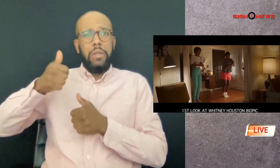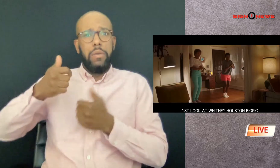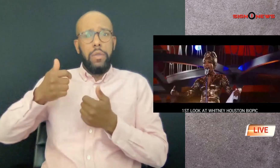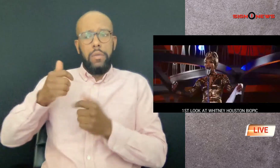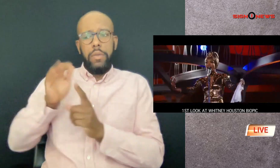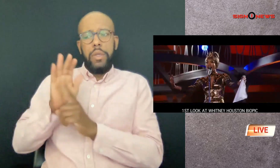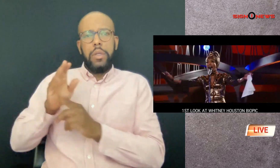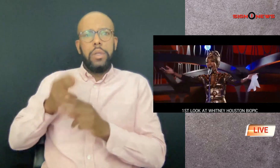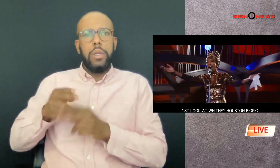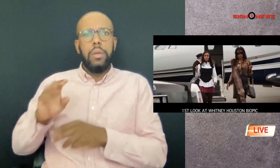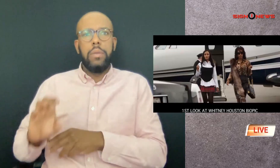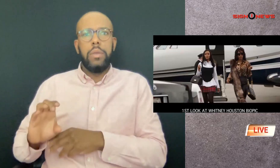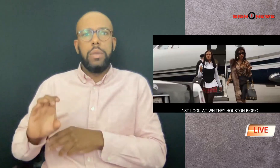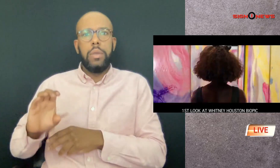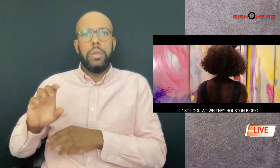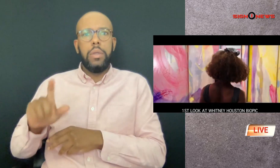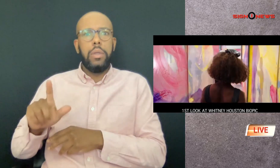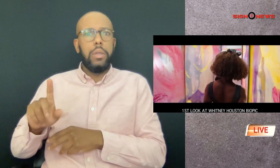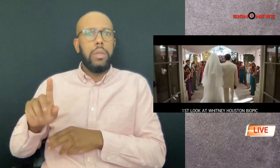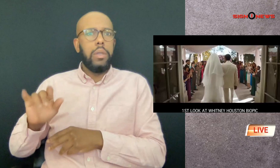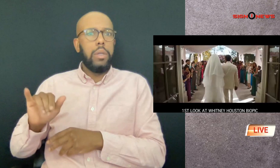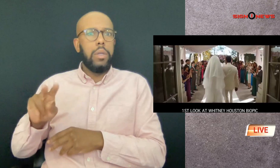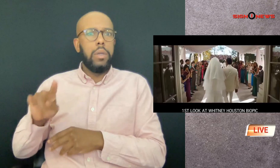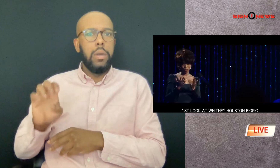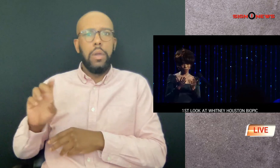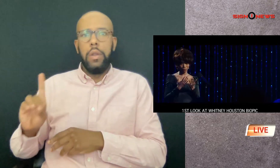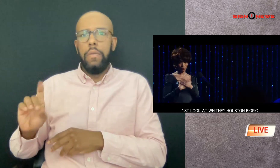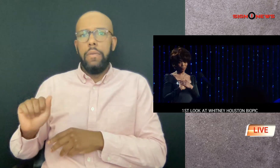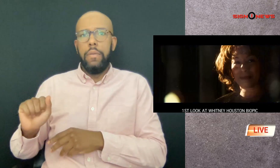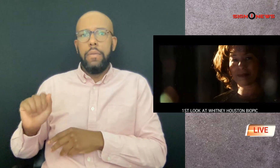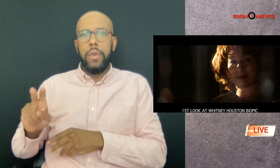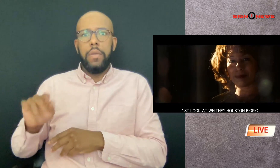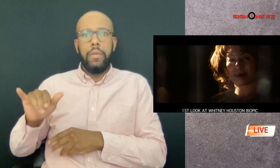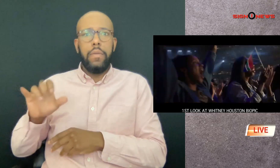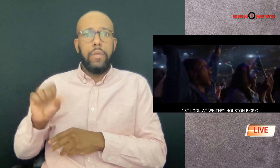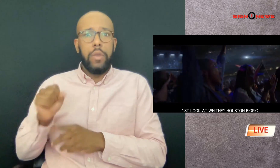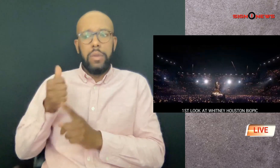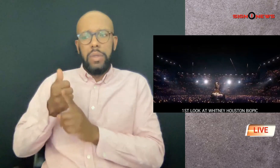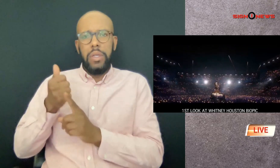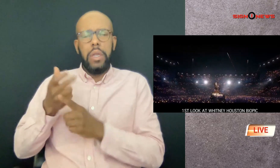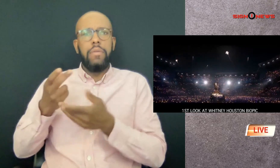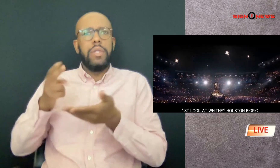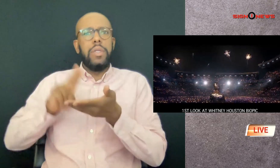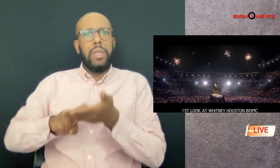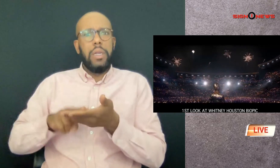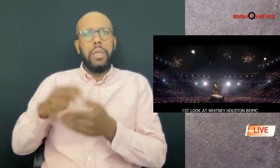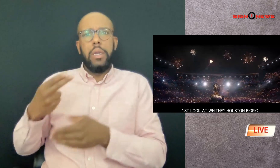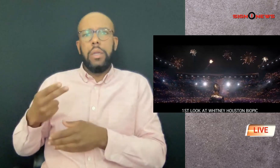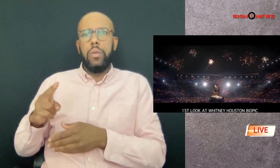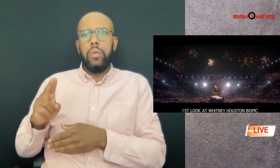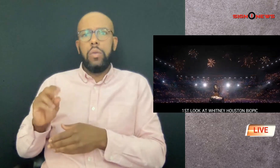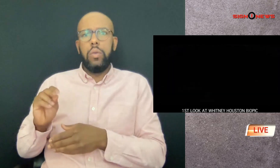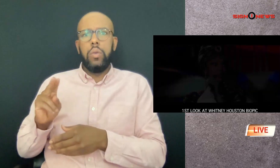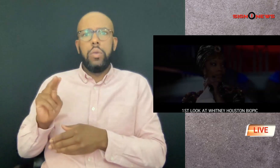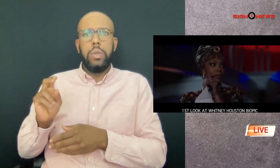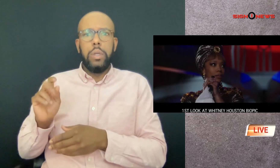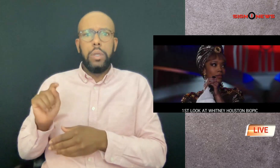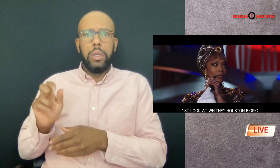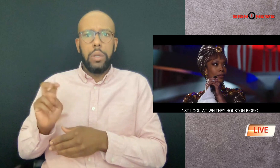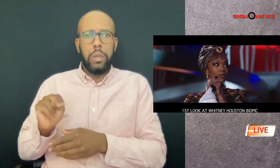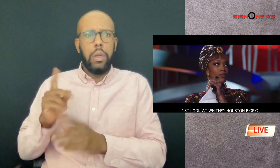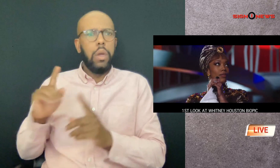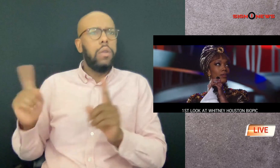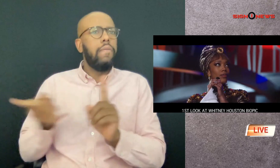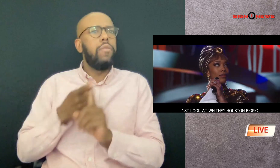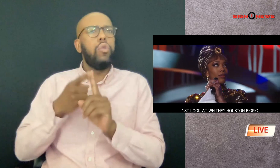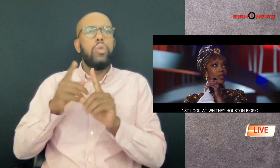record producer and executive Clive Davis signed Houston to her first album deal produced the film